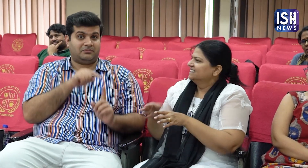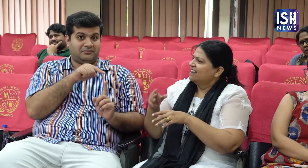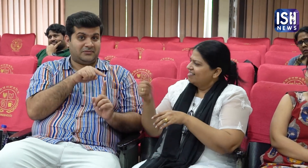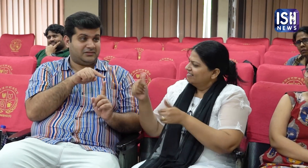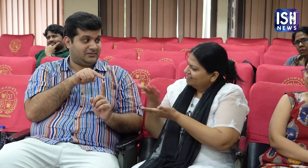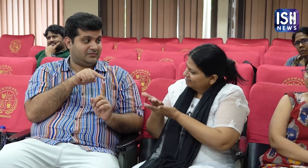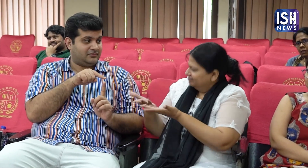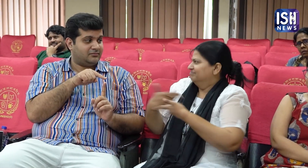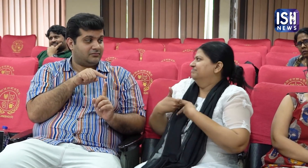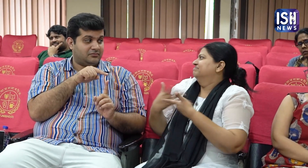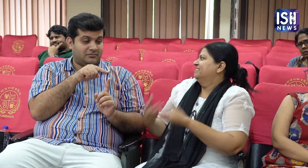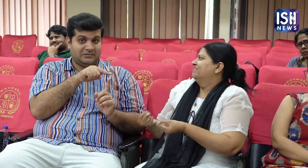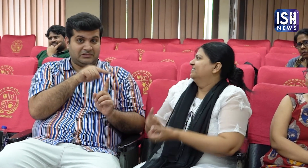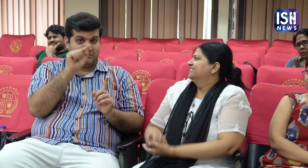I have received other's suggestions as well.